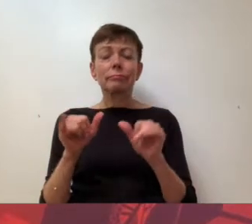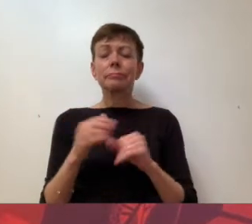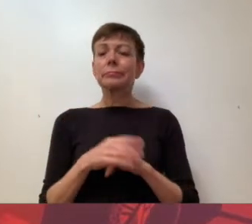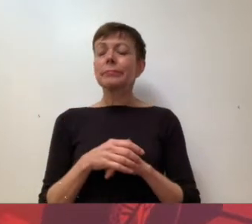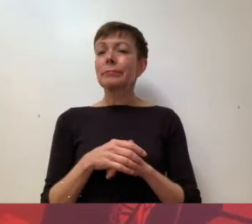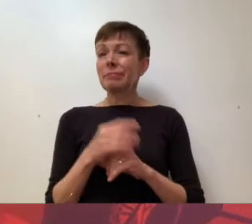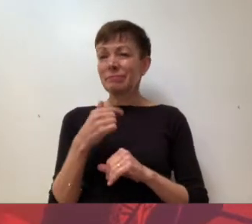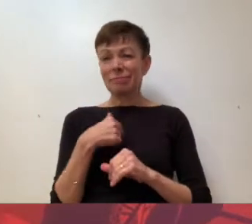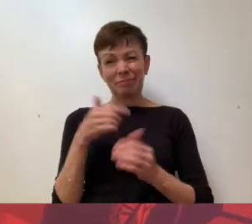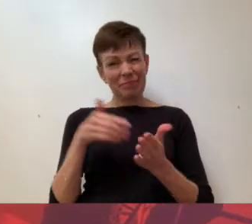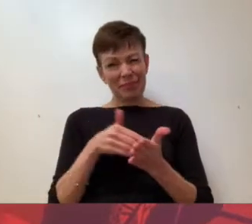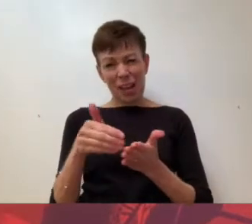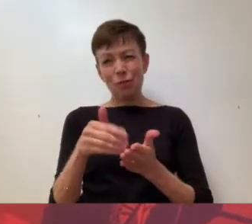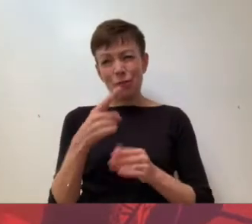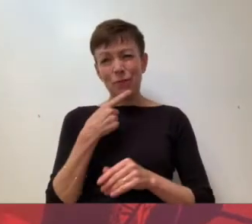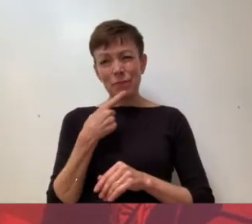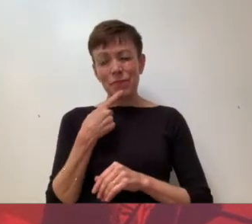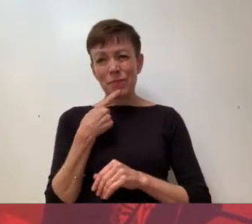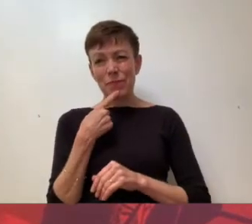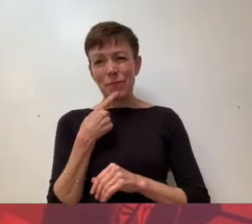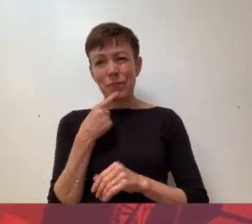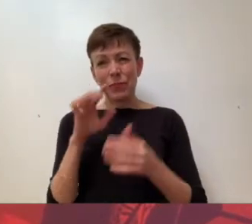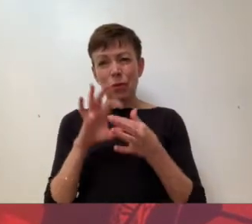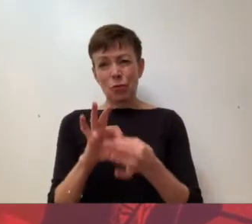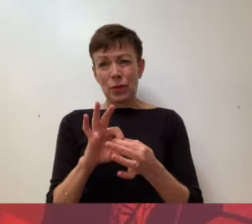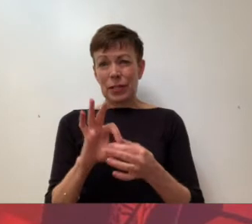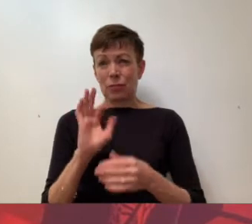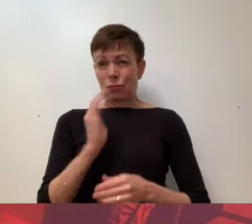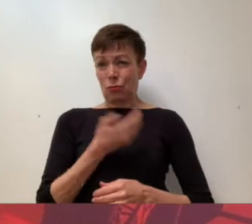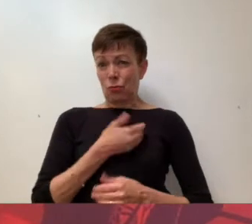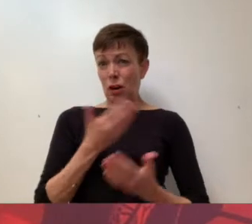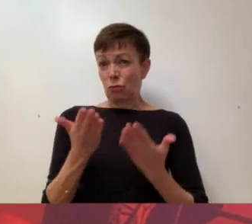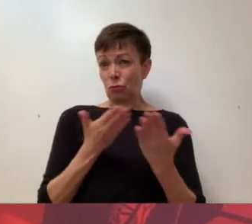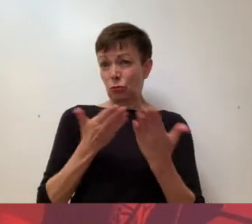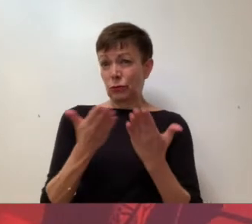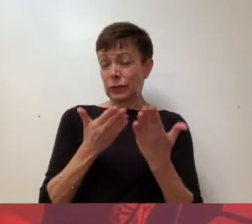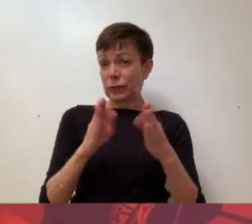openings. I've said this often as it relates to amenities